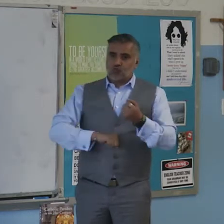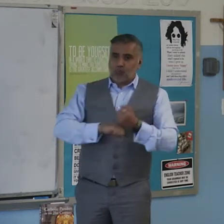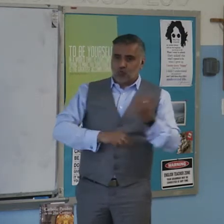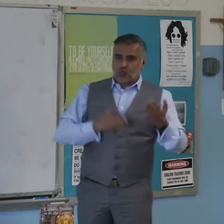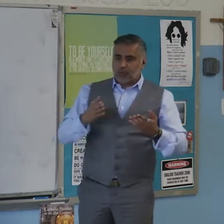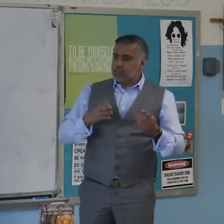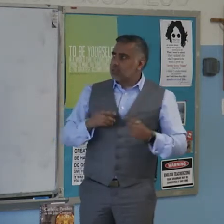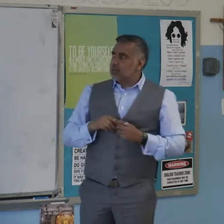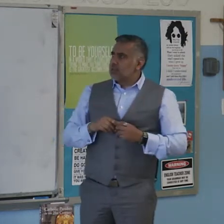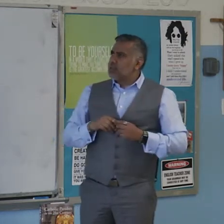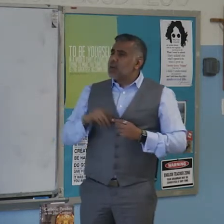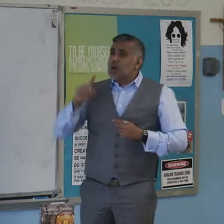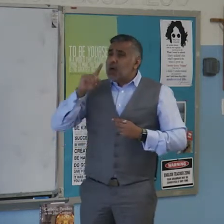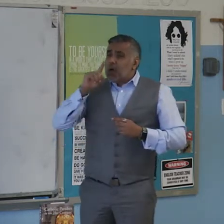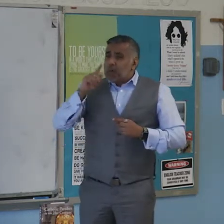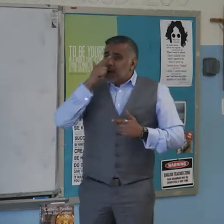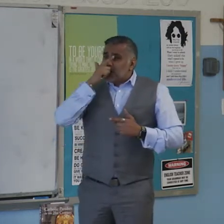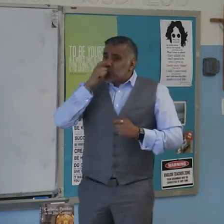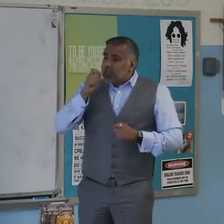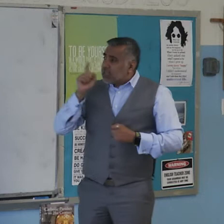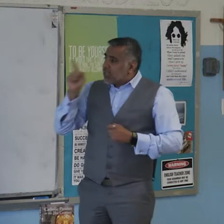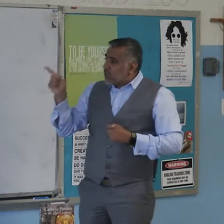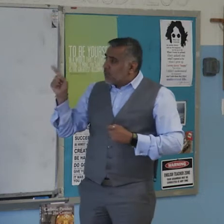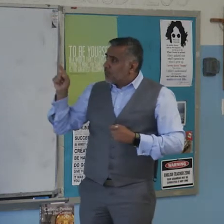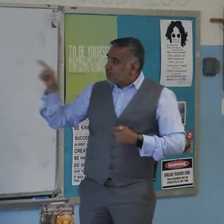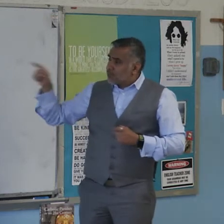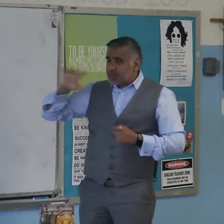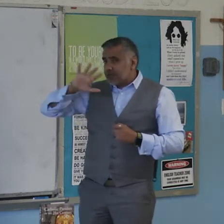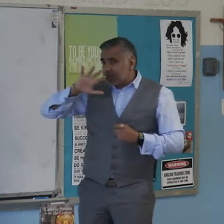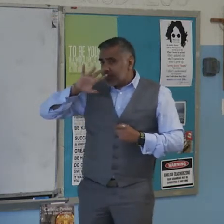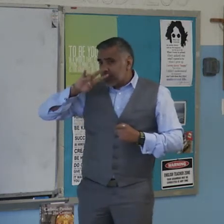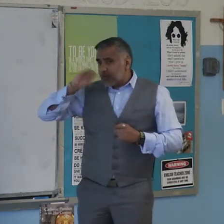but what's intriguing here when it goes to the 57%, we could, the